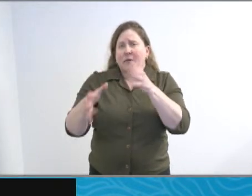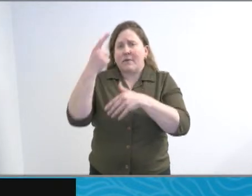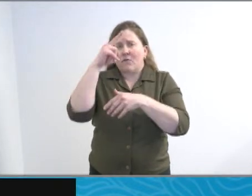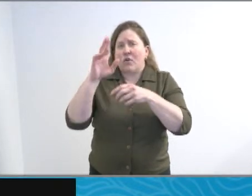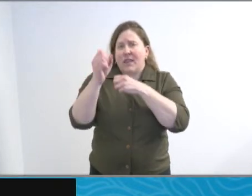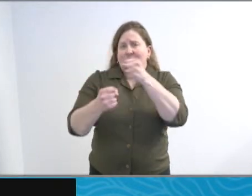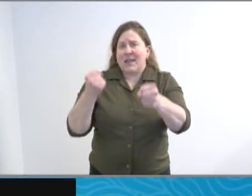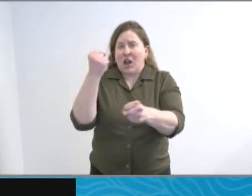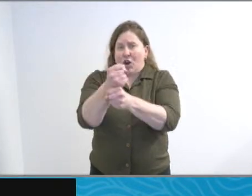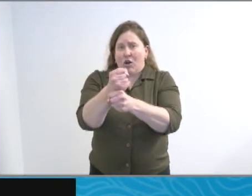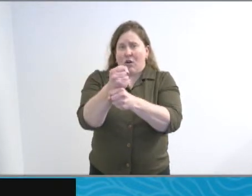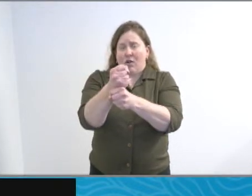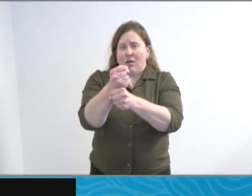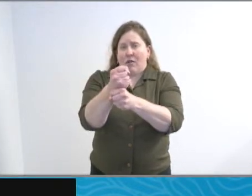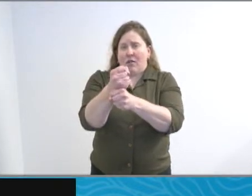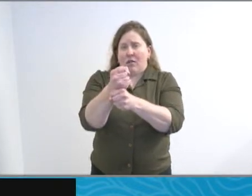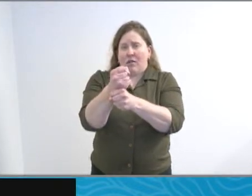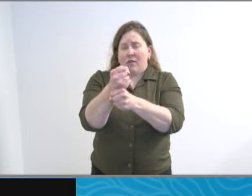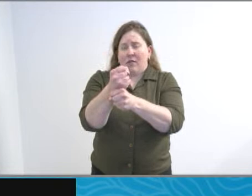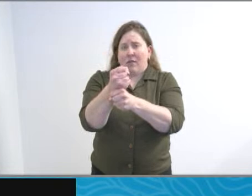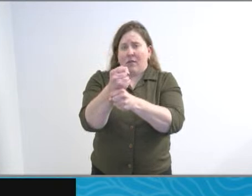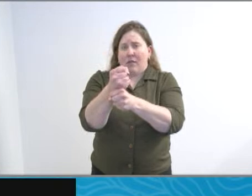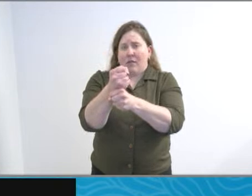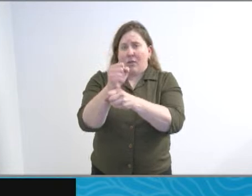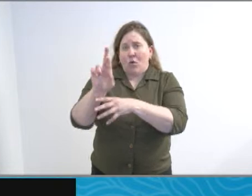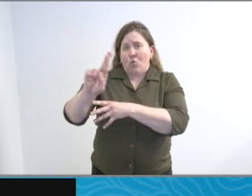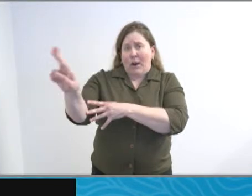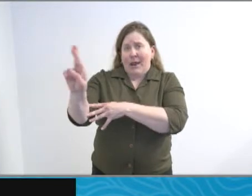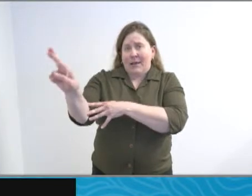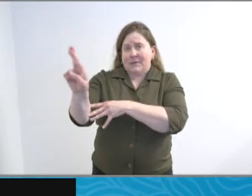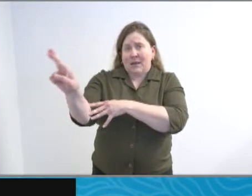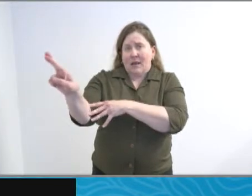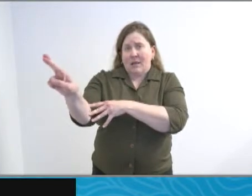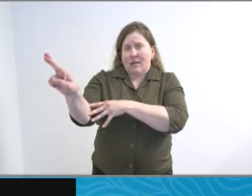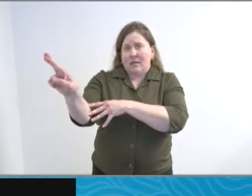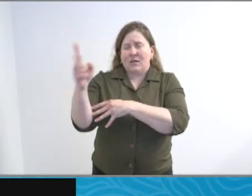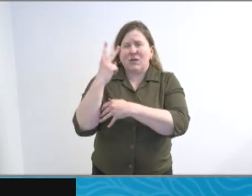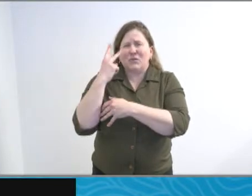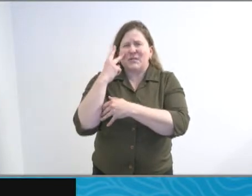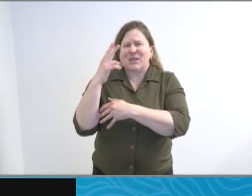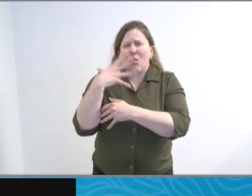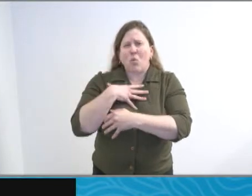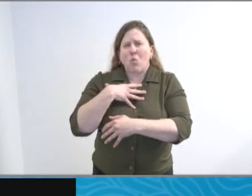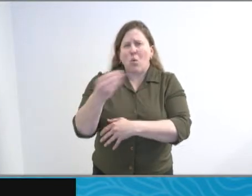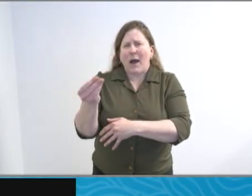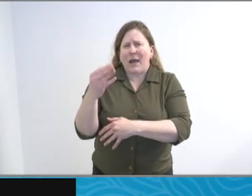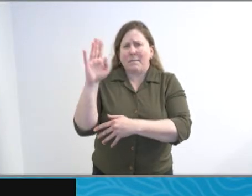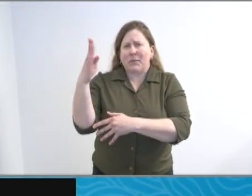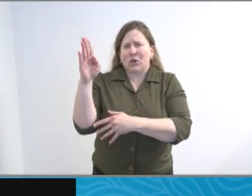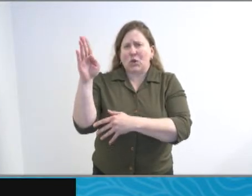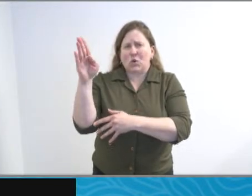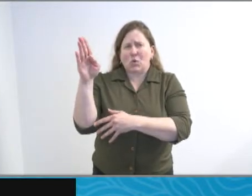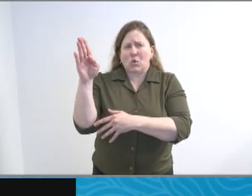When you look over at the right hand side, you're gonna see that white and blue pamphlet, that is